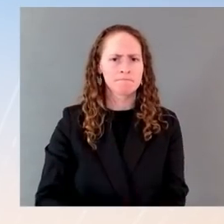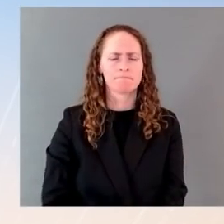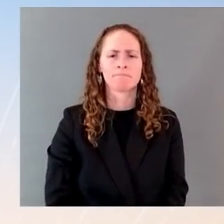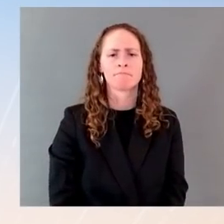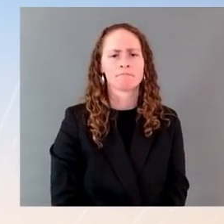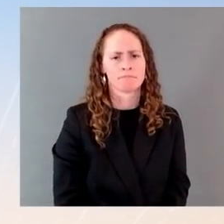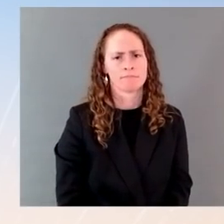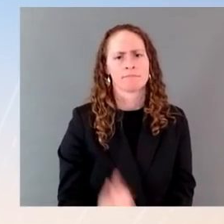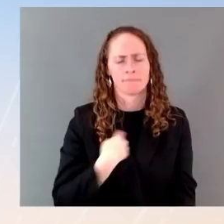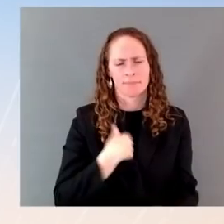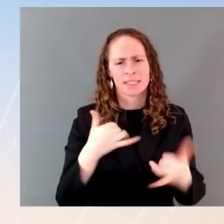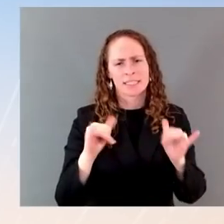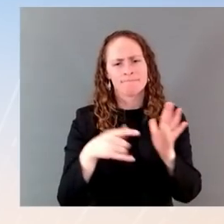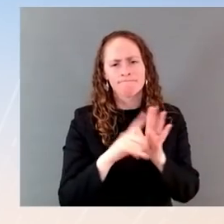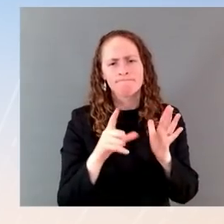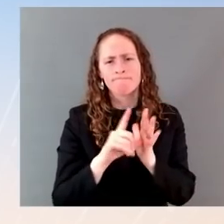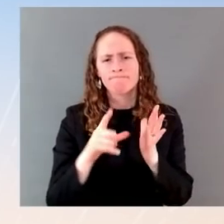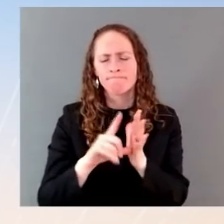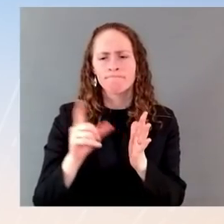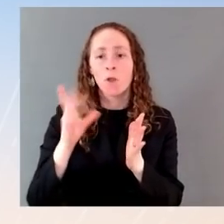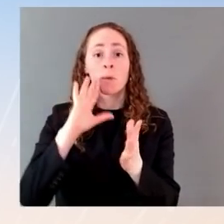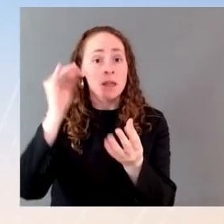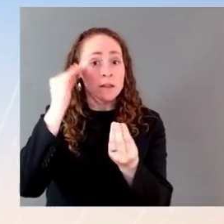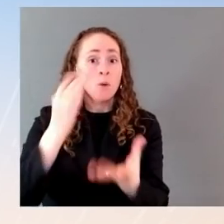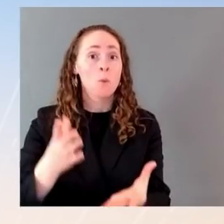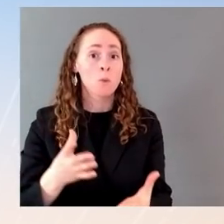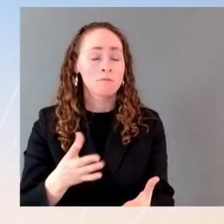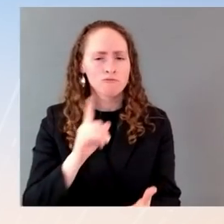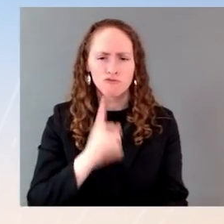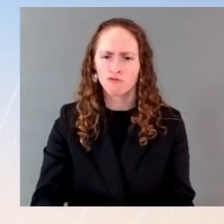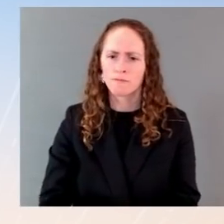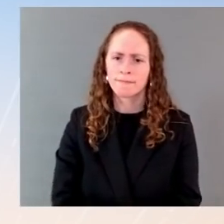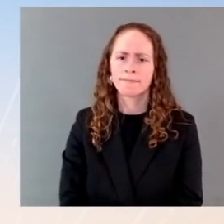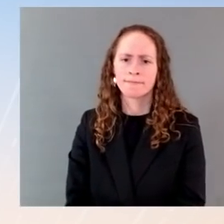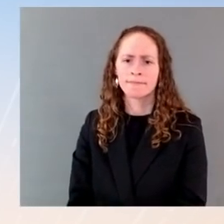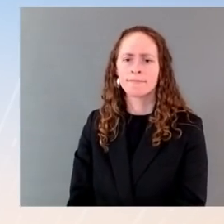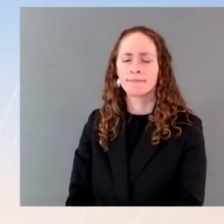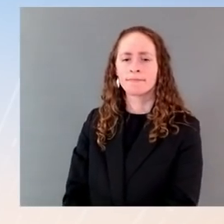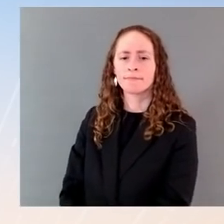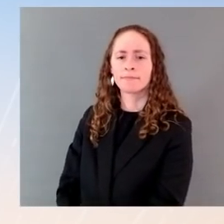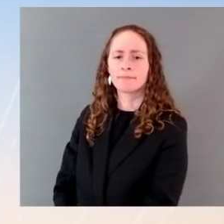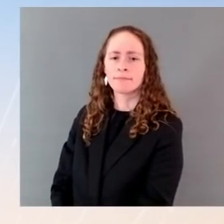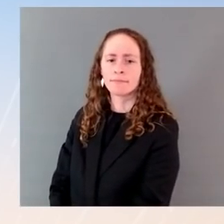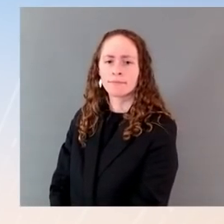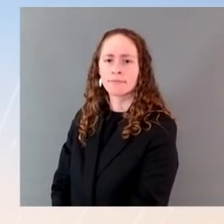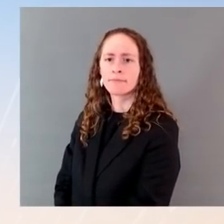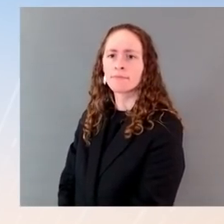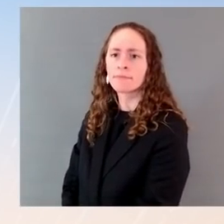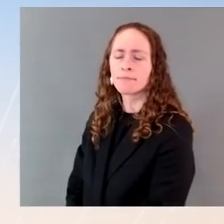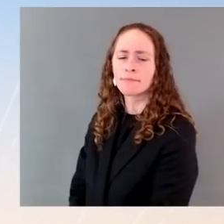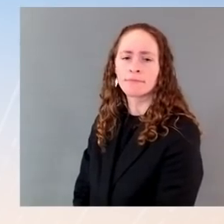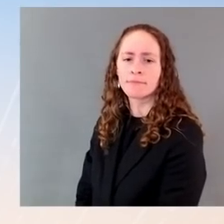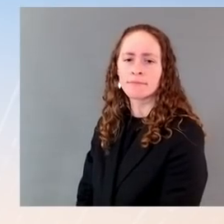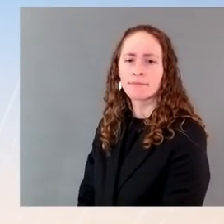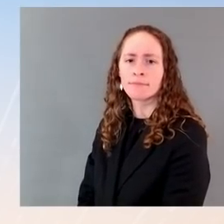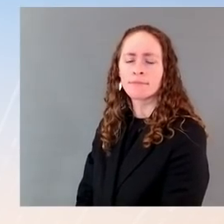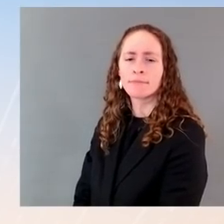The Press: Can I just ask -- the readout referred to these countermeasures coming in the event of, quote, "military escalation." How do you define "military escalation"?